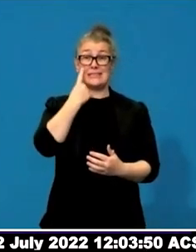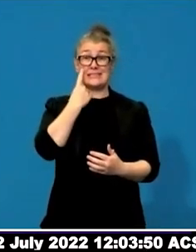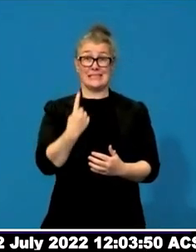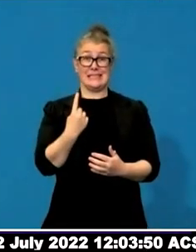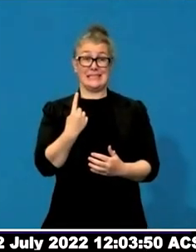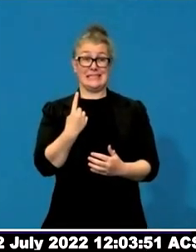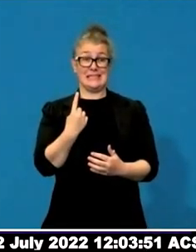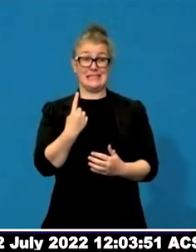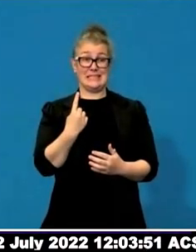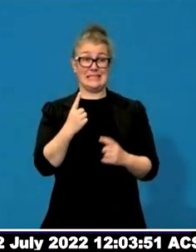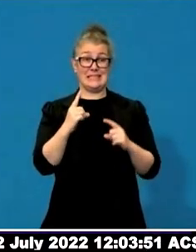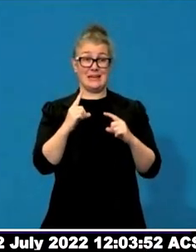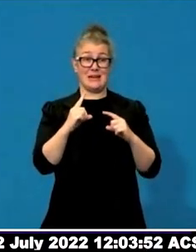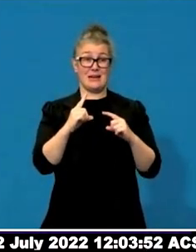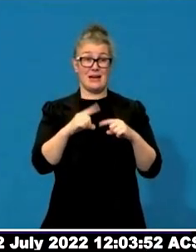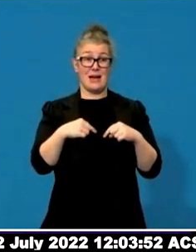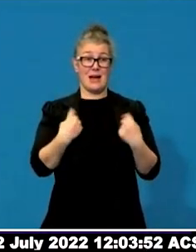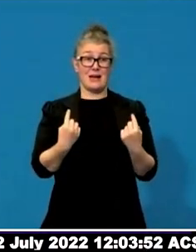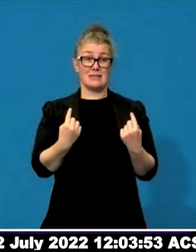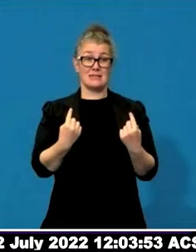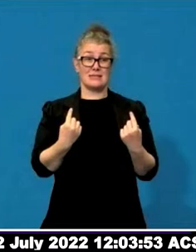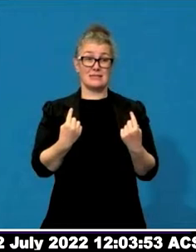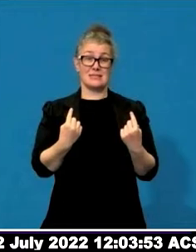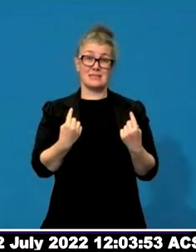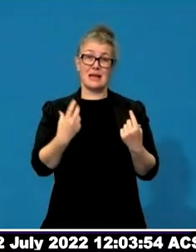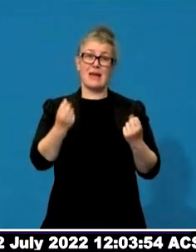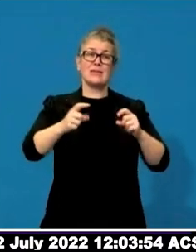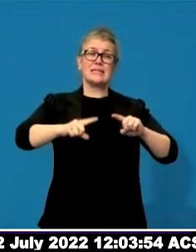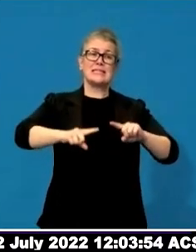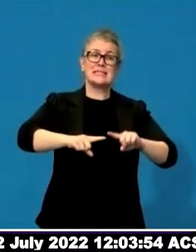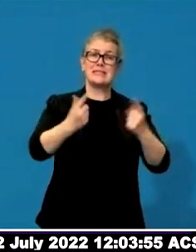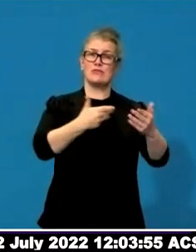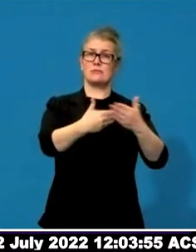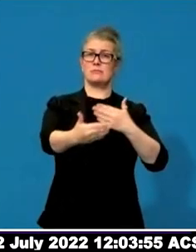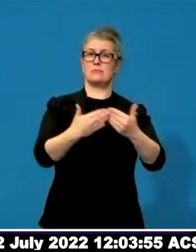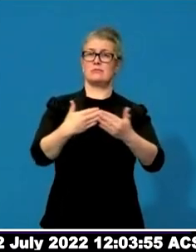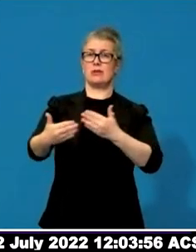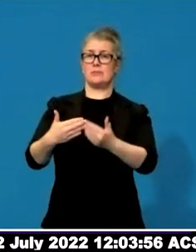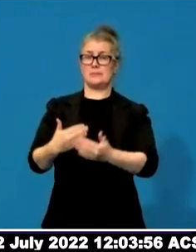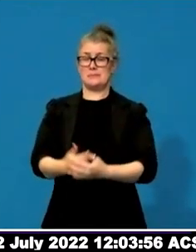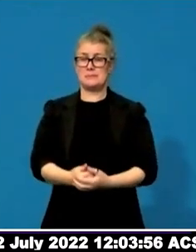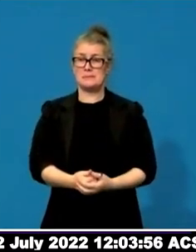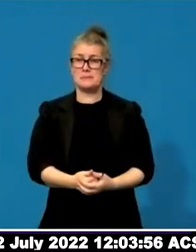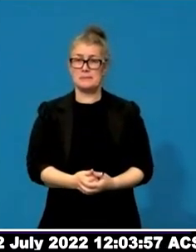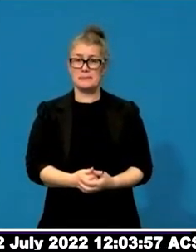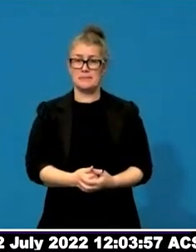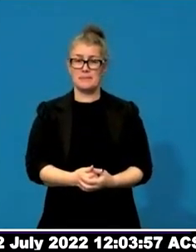where the NDIA